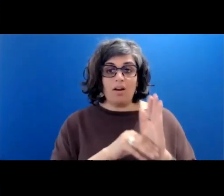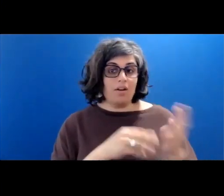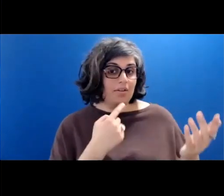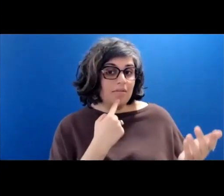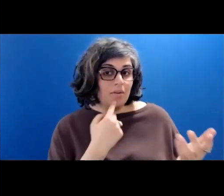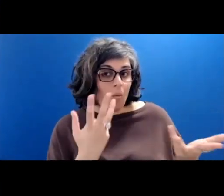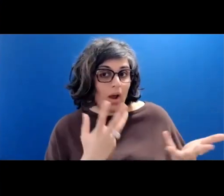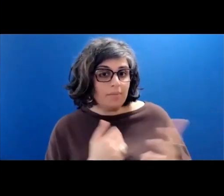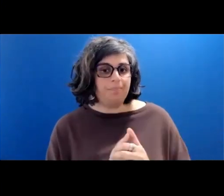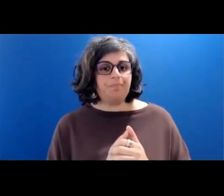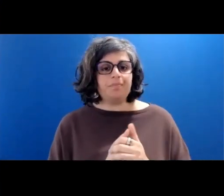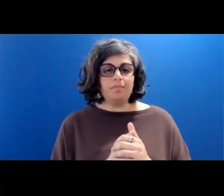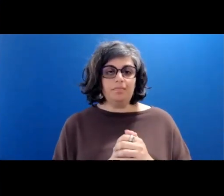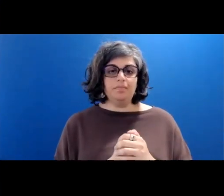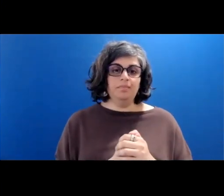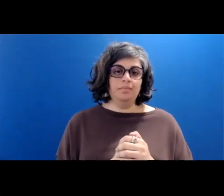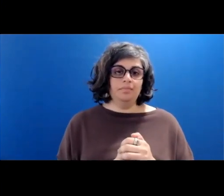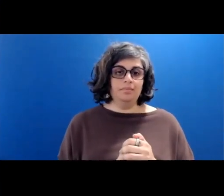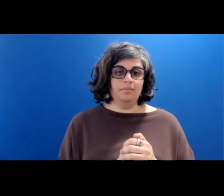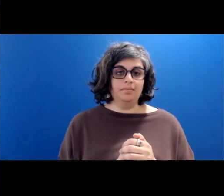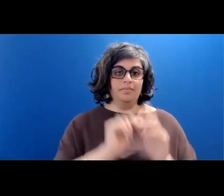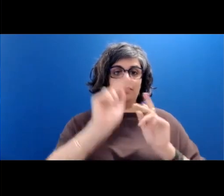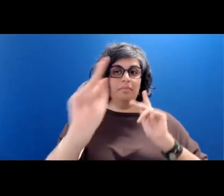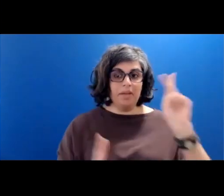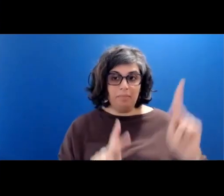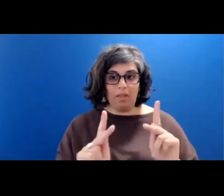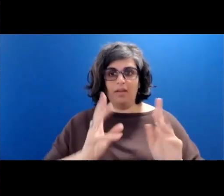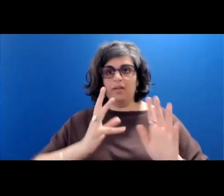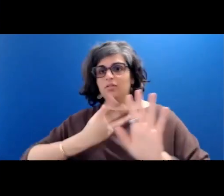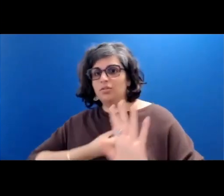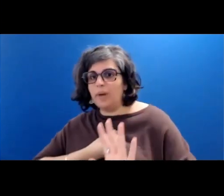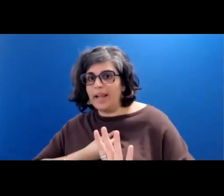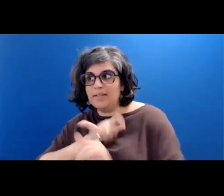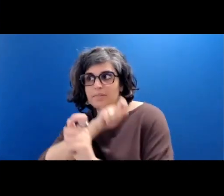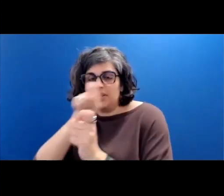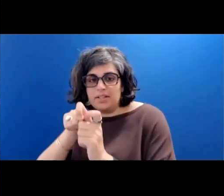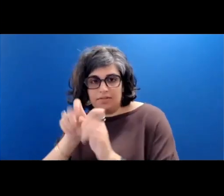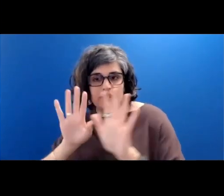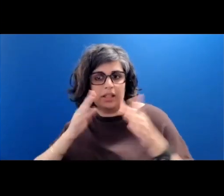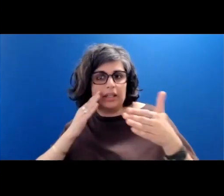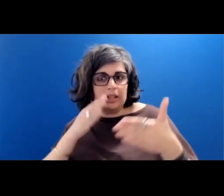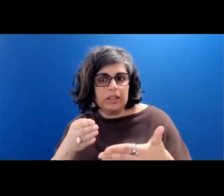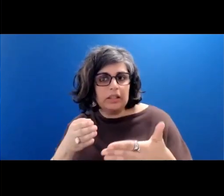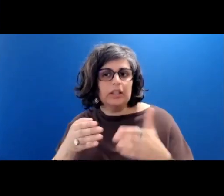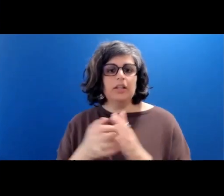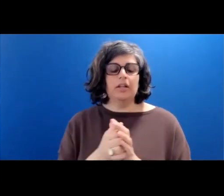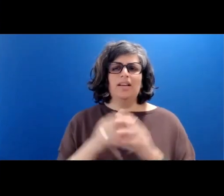trans folks in particular in this case, are capable of making their own decisions about their own bodies.